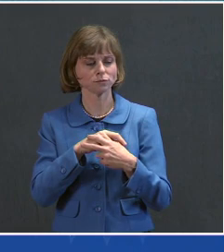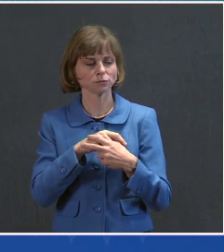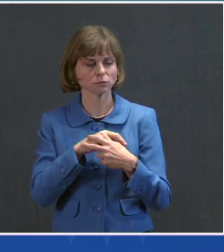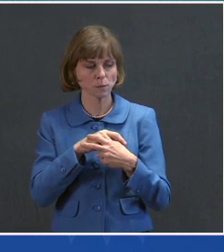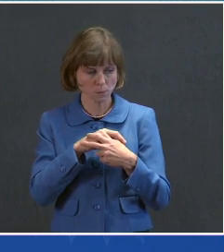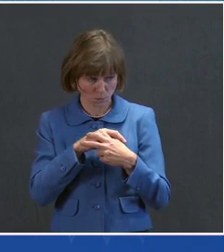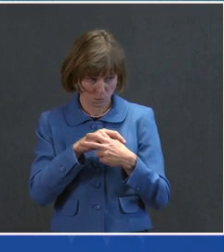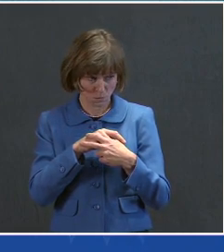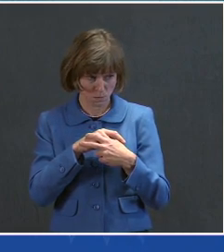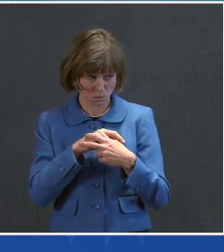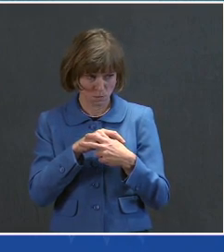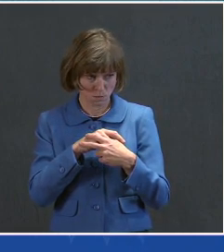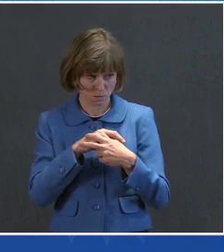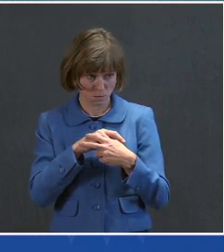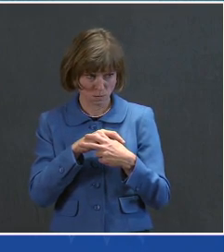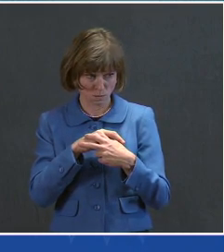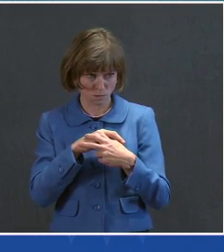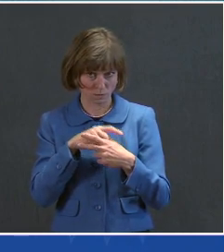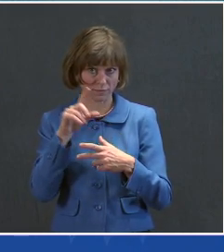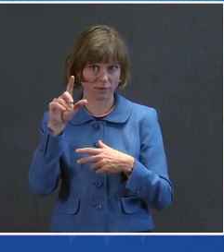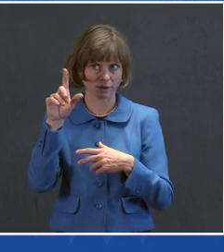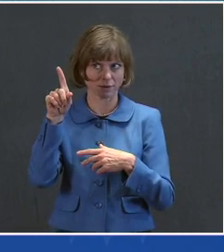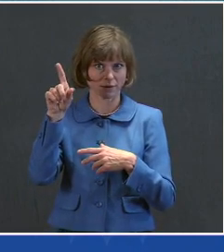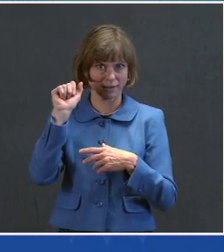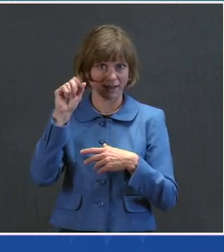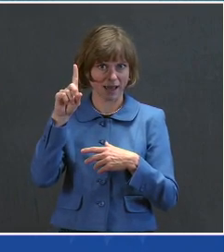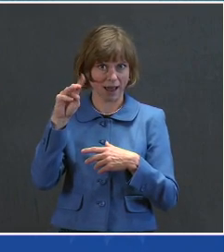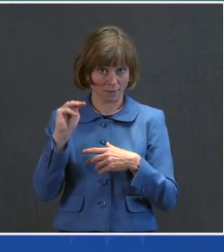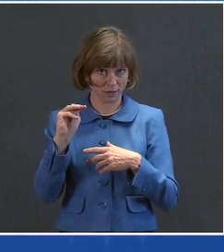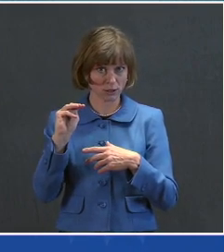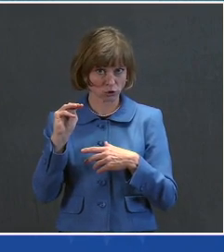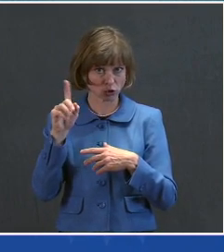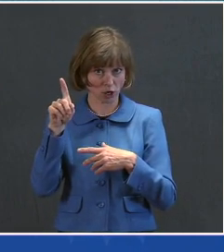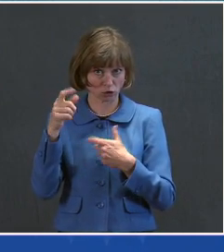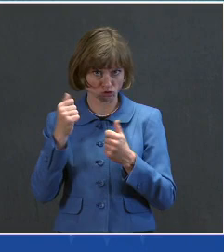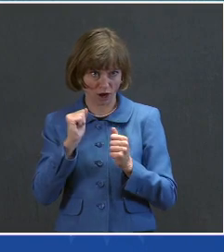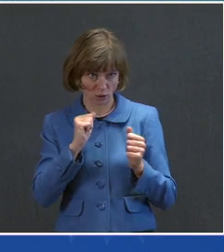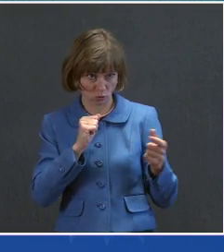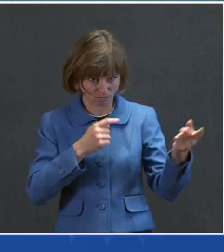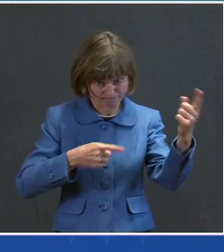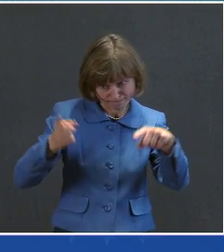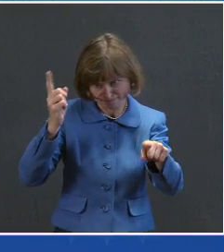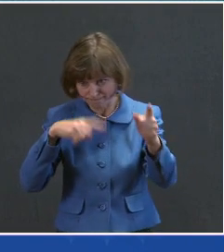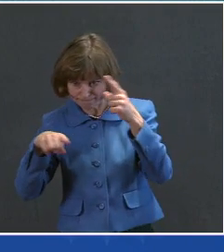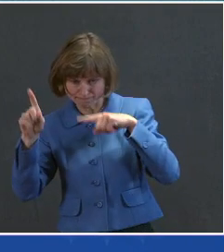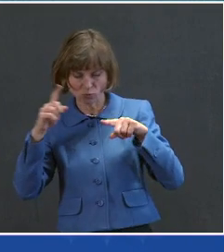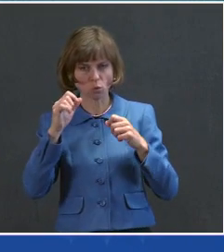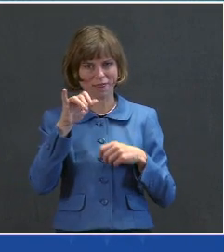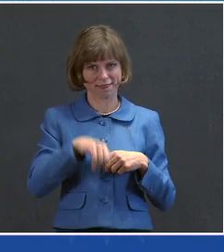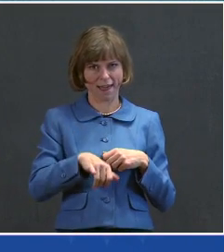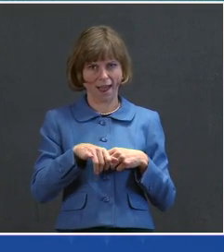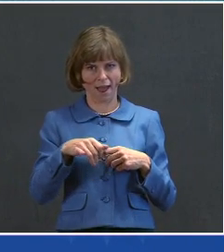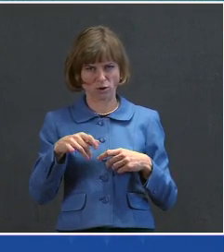to help pull this deal together, you said that it was within, I think, the last few weeks. Is that what you had said?